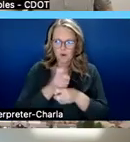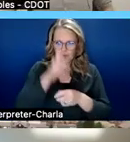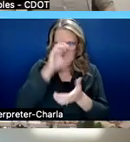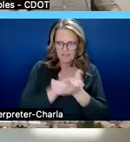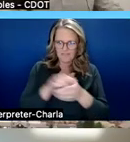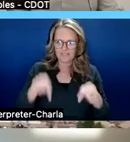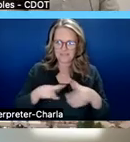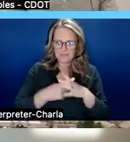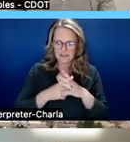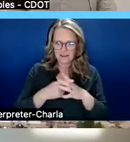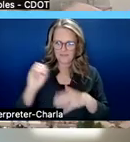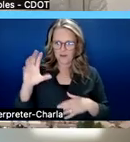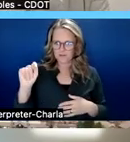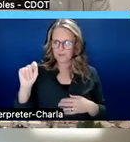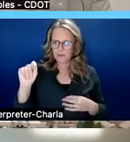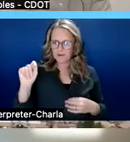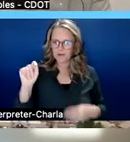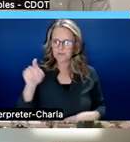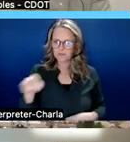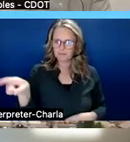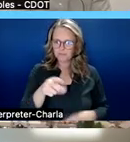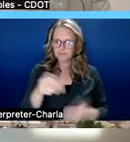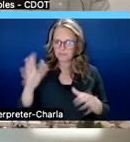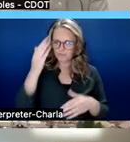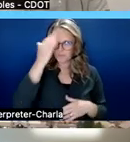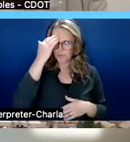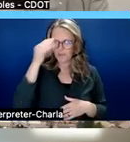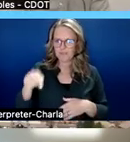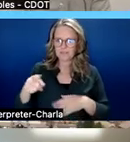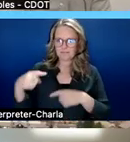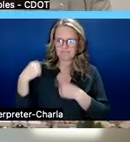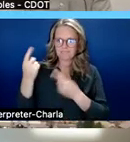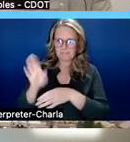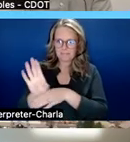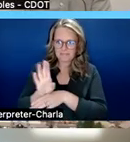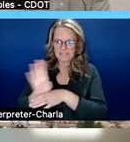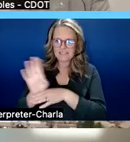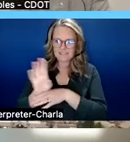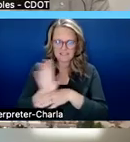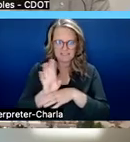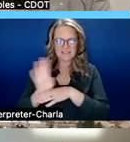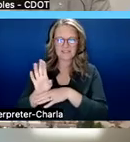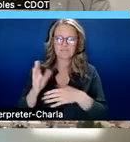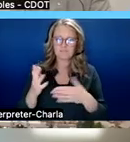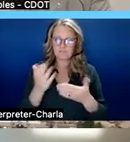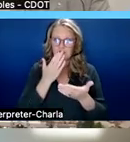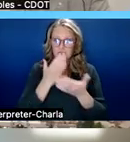but as you're aware, it's been a busy year for this project. So we have some good updates to share with you today.